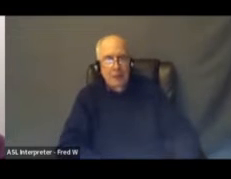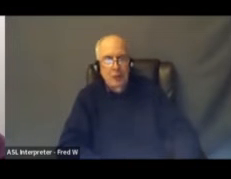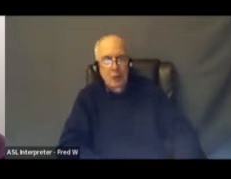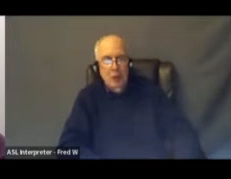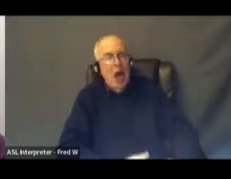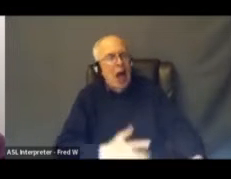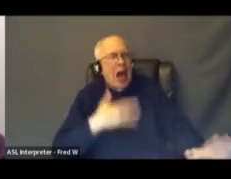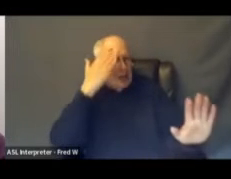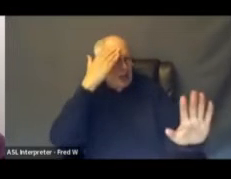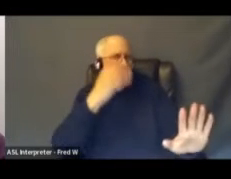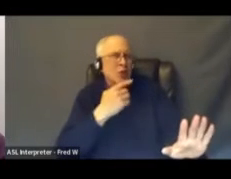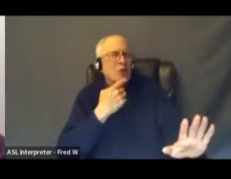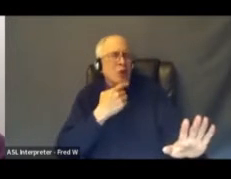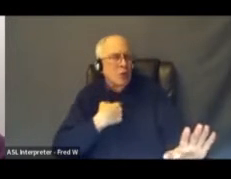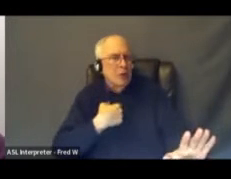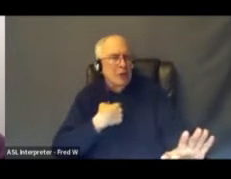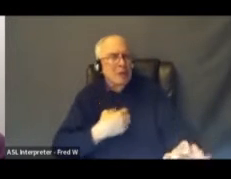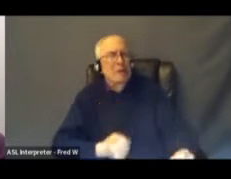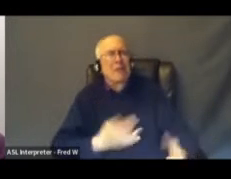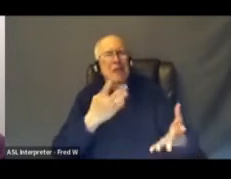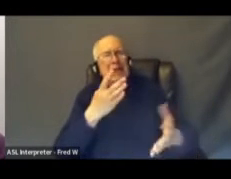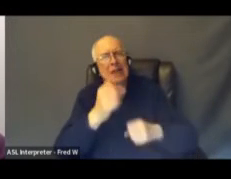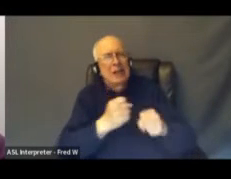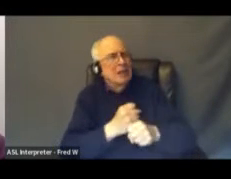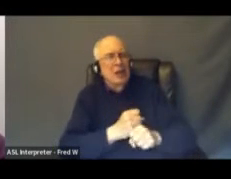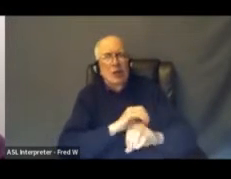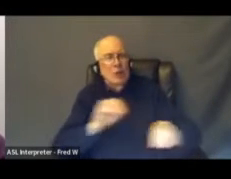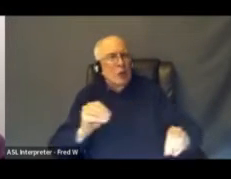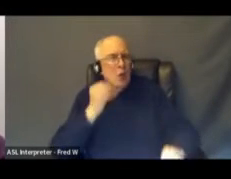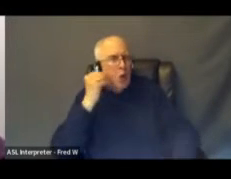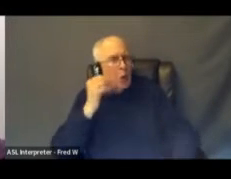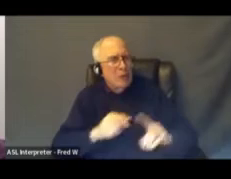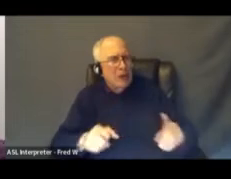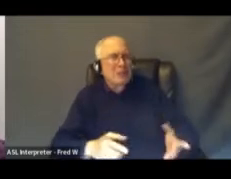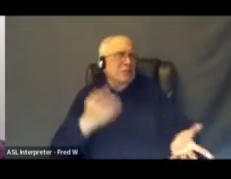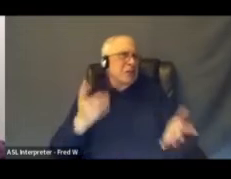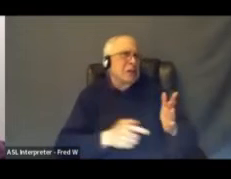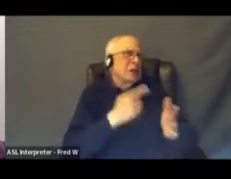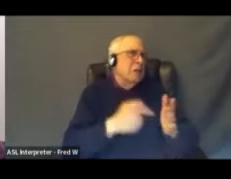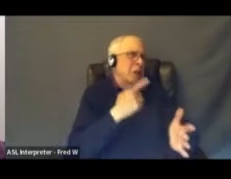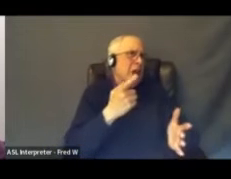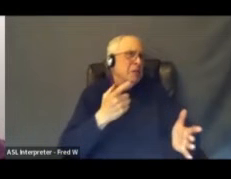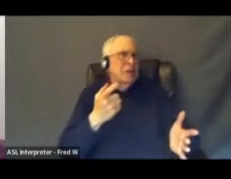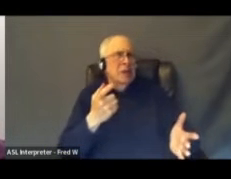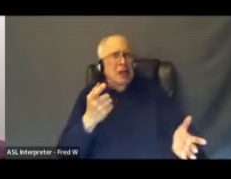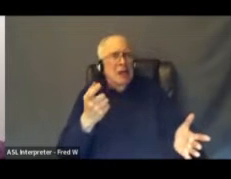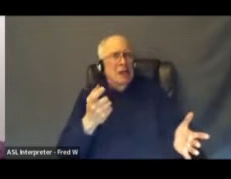unhoused for a really long time. But do you ever forget to turn off appliances? And I'm thinking that maybe for you that might be like, do you ever forget to turn